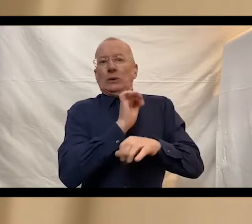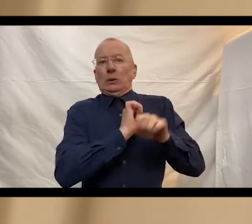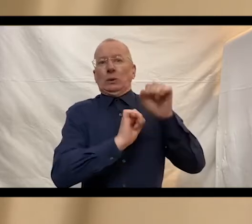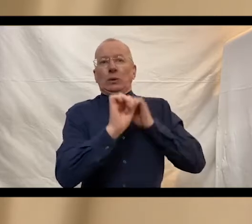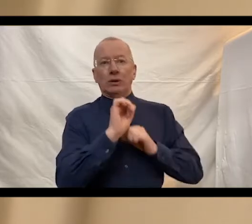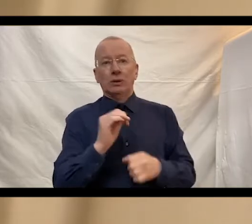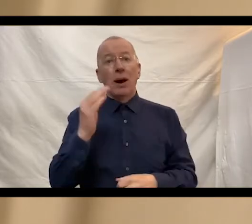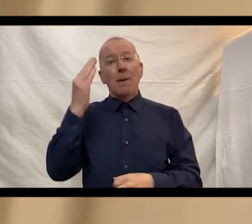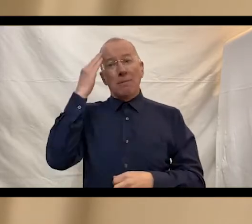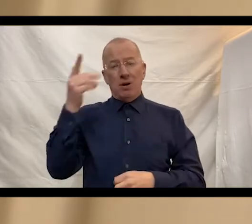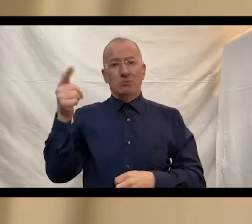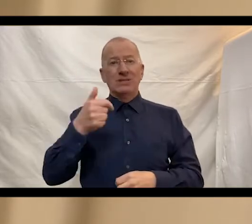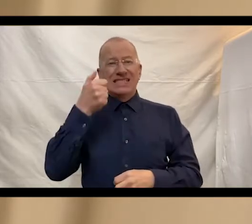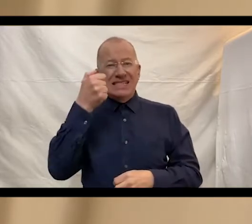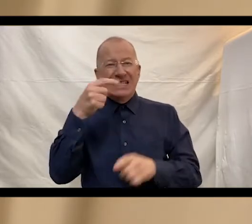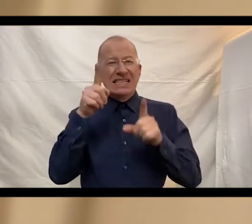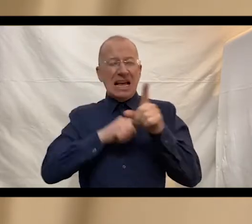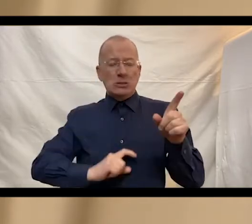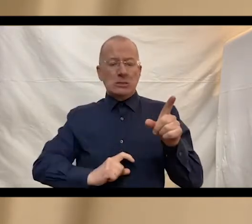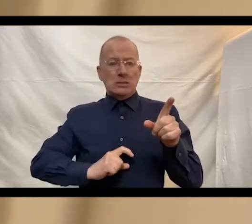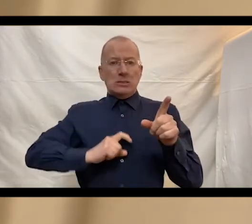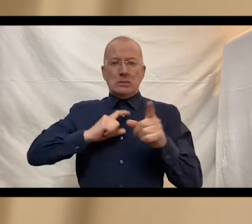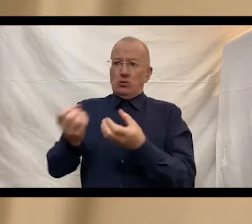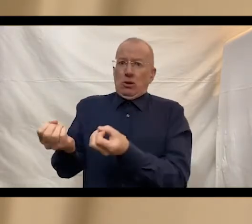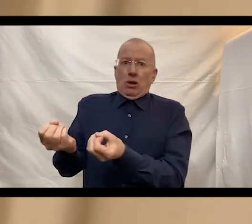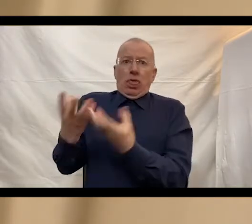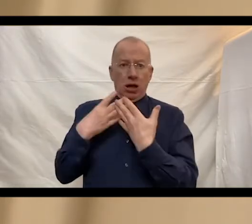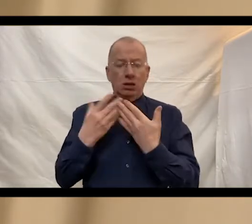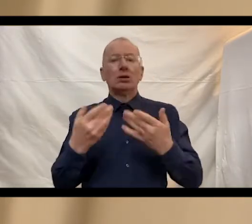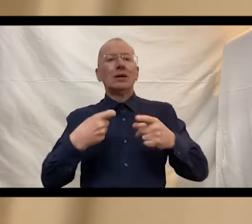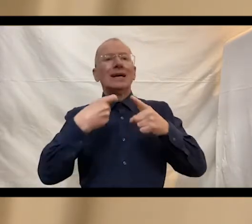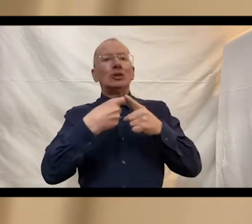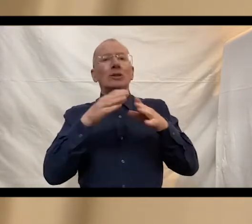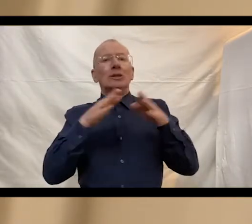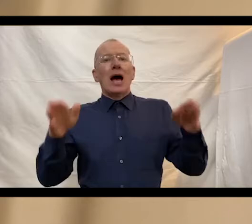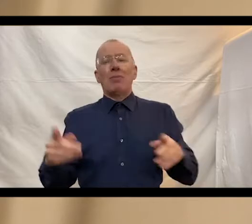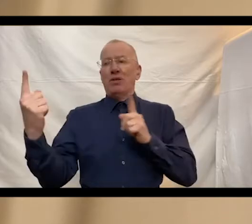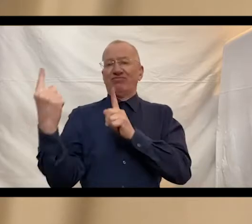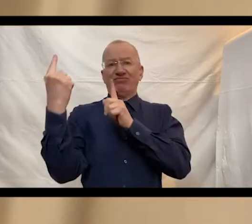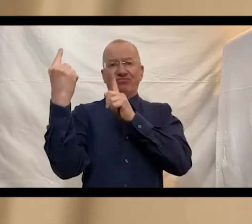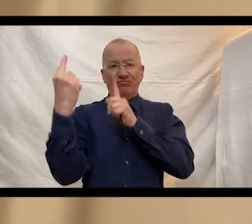It took Mum another six years to pluck up the courage to tell me. She sat me down at the kitchen table